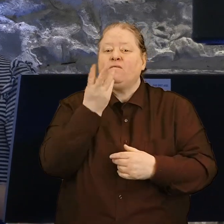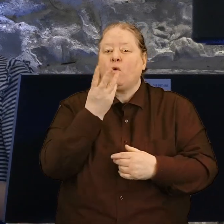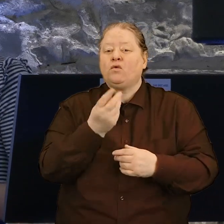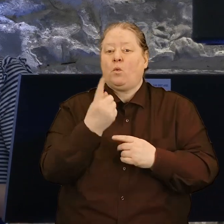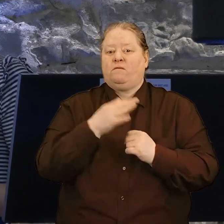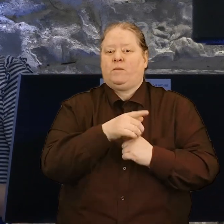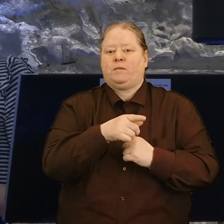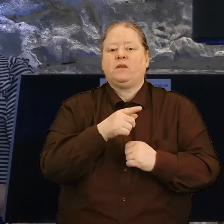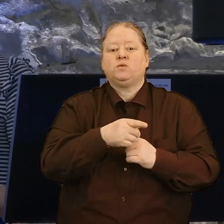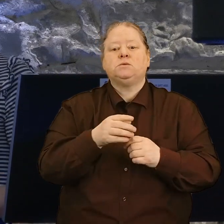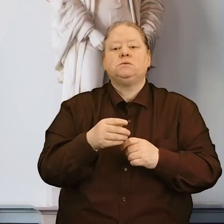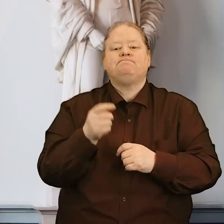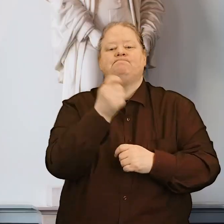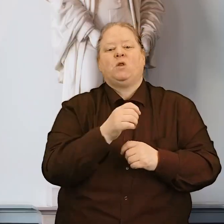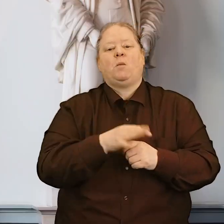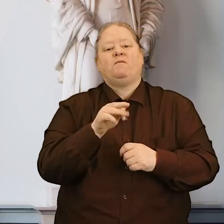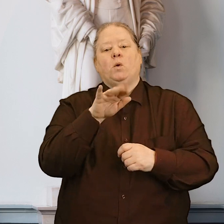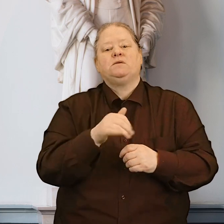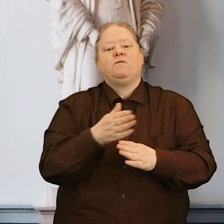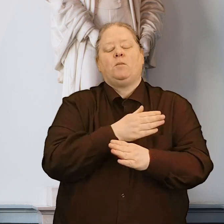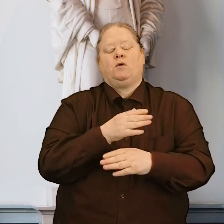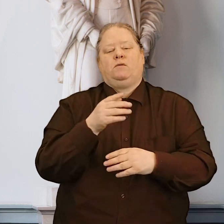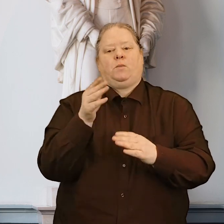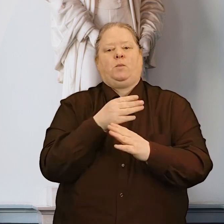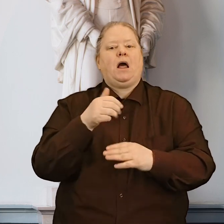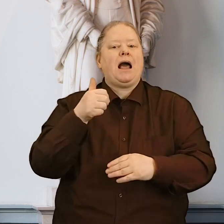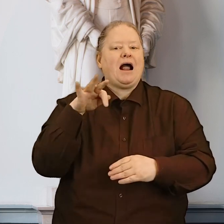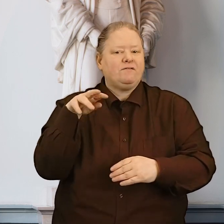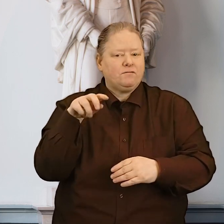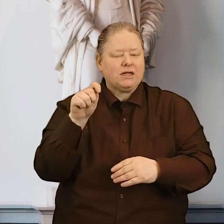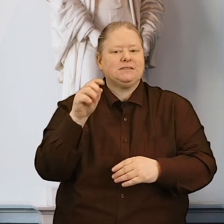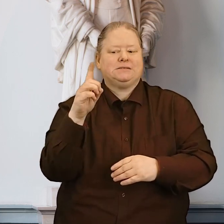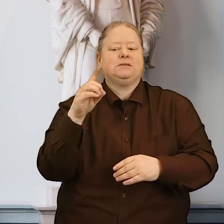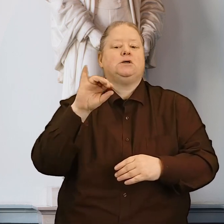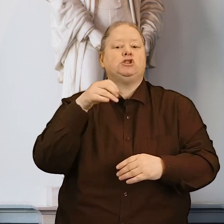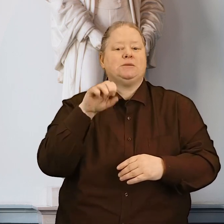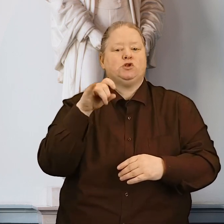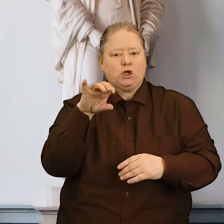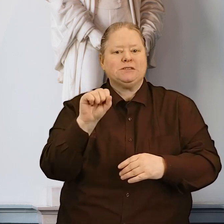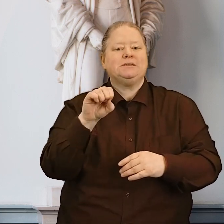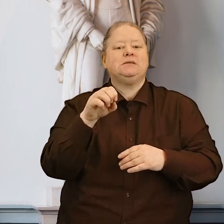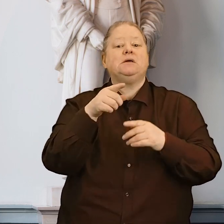and this was commissioned from Foley's former pupil, Alfred Bruce Joyce. Coincidentally, Alfred's father was a fellow of the College,